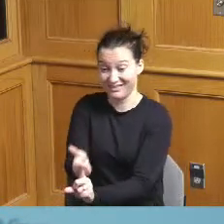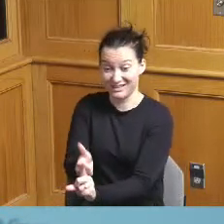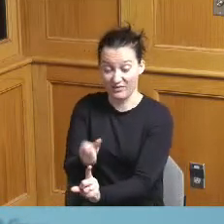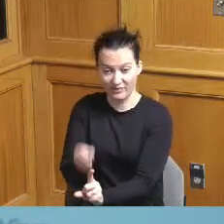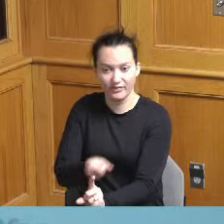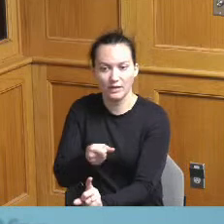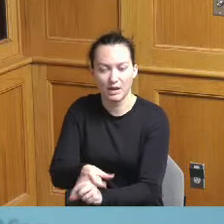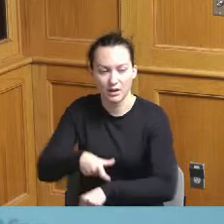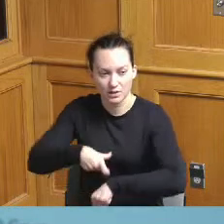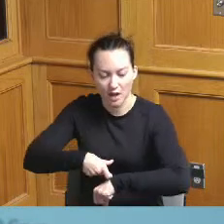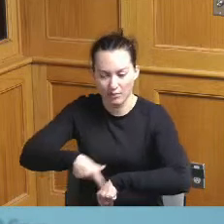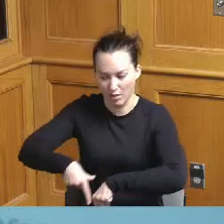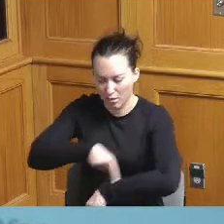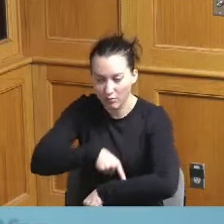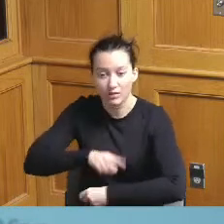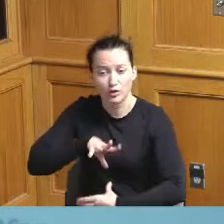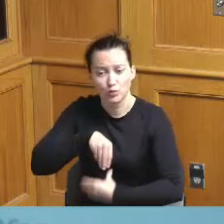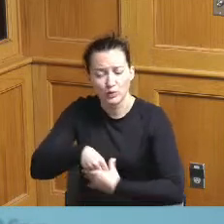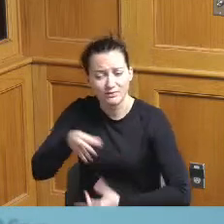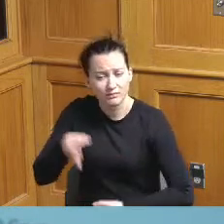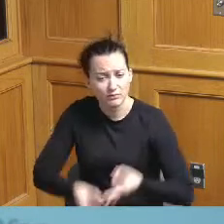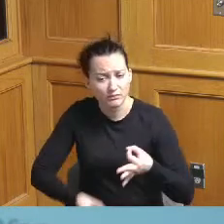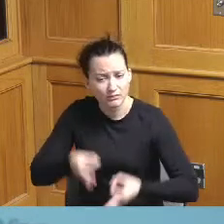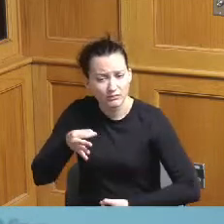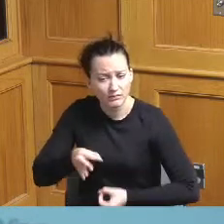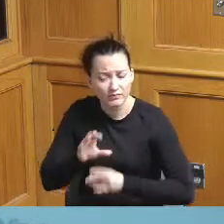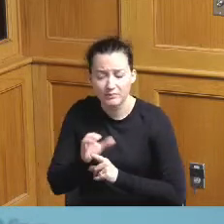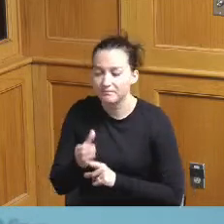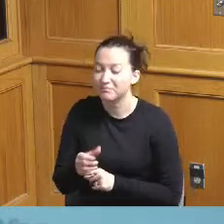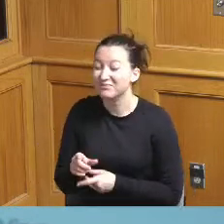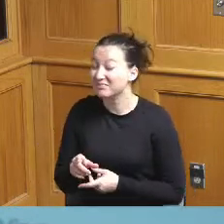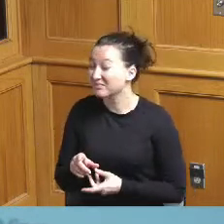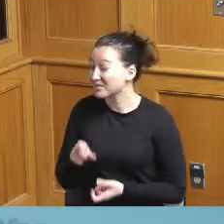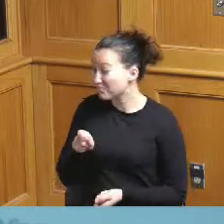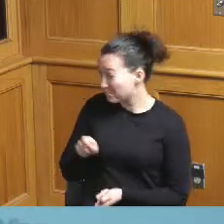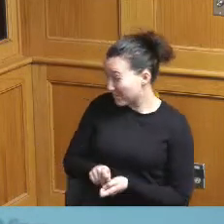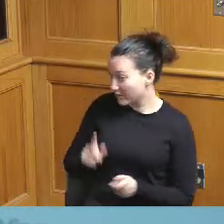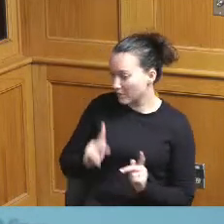length of time to conclude cases in the court specifically people were missing hearings